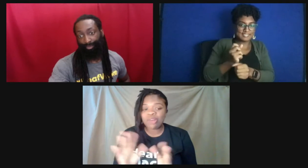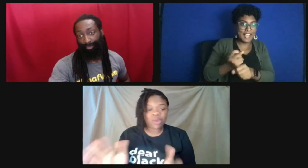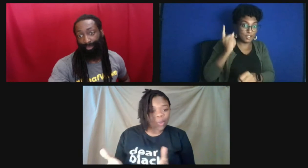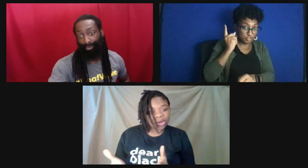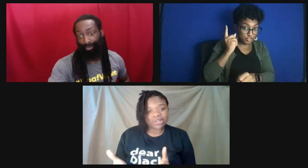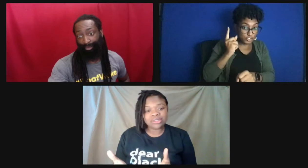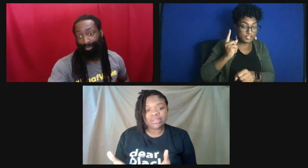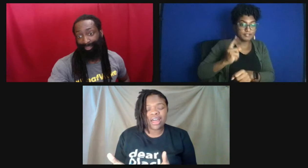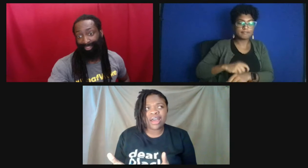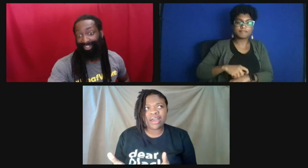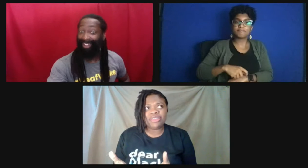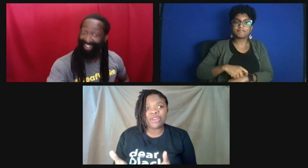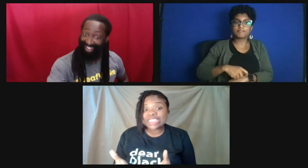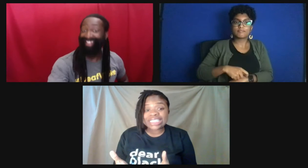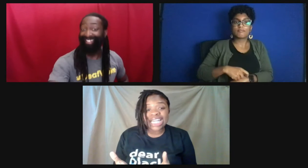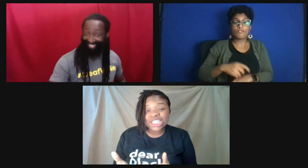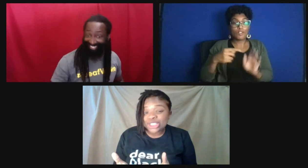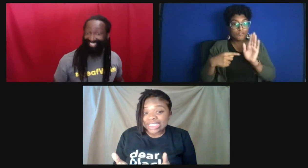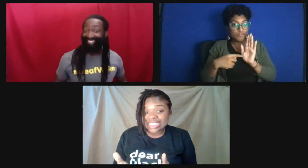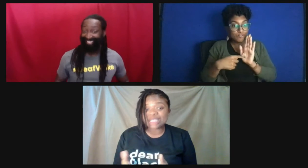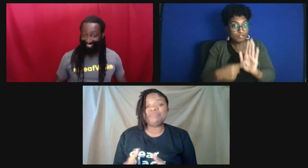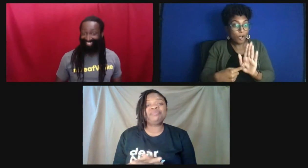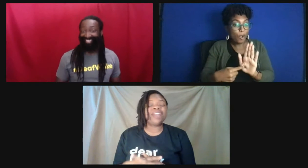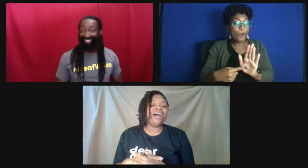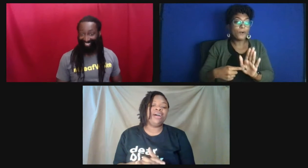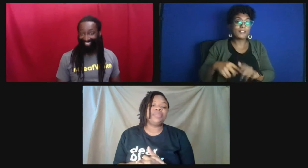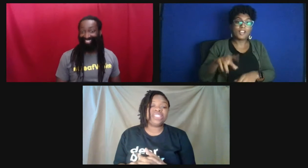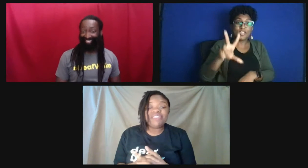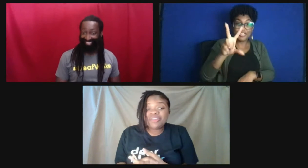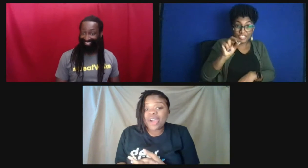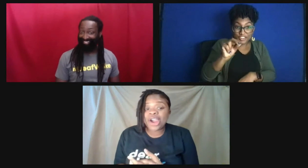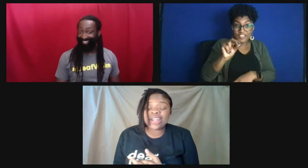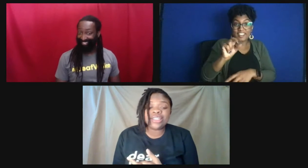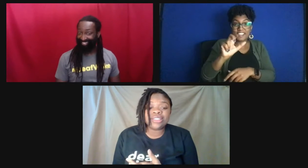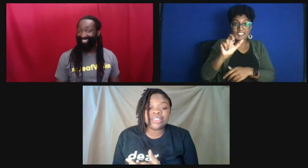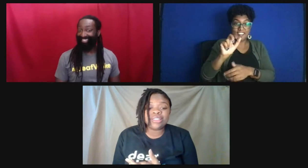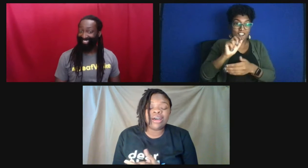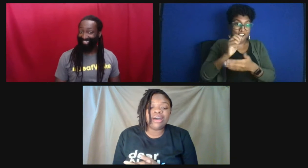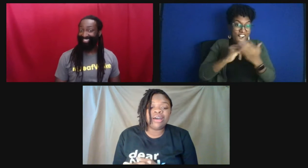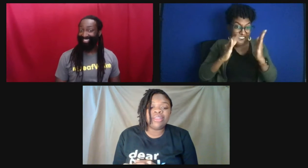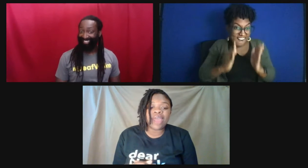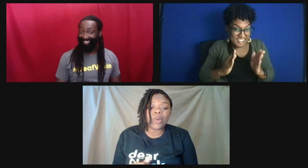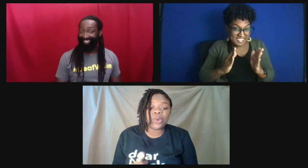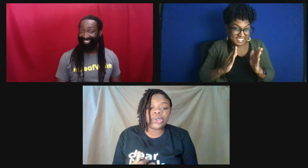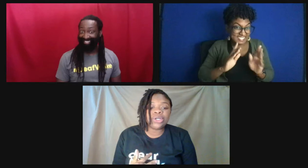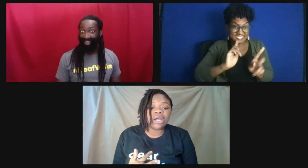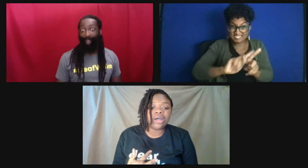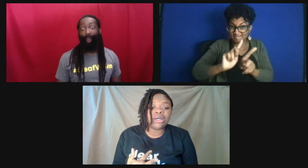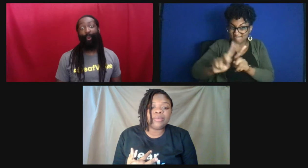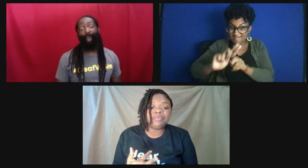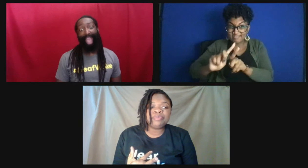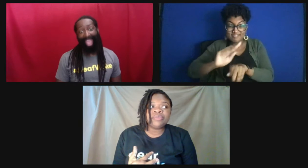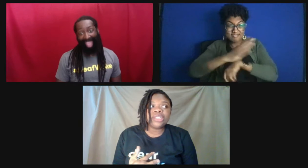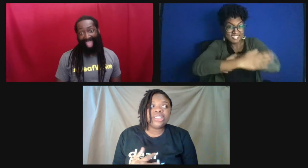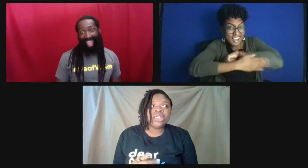from all over the world, 13 countries. Some of the artists that were highlighted